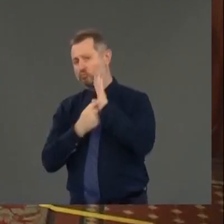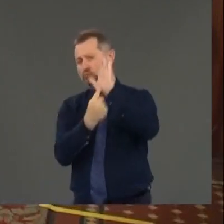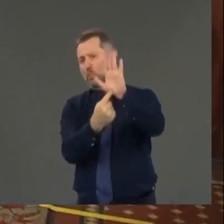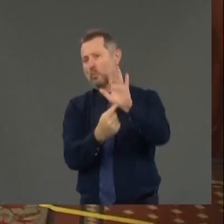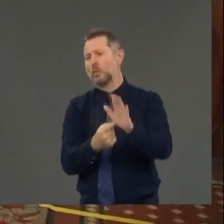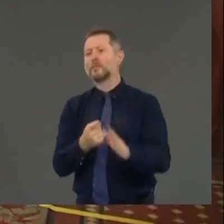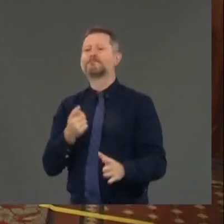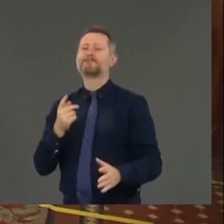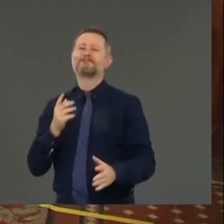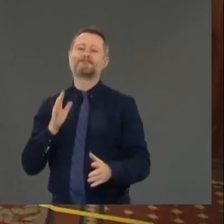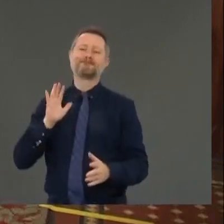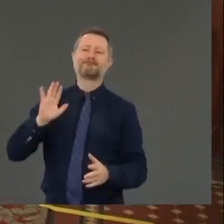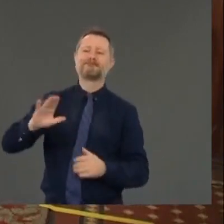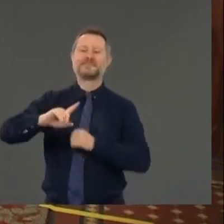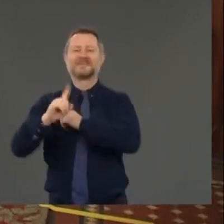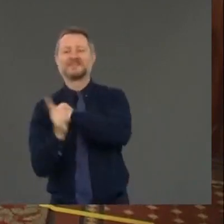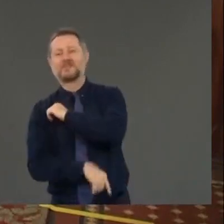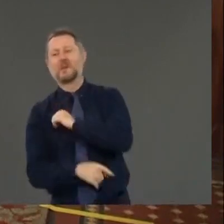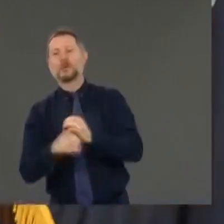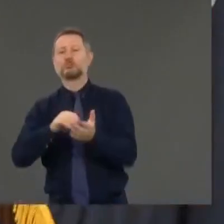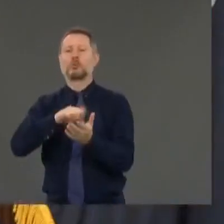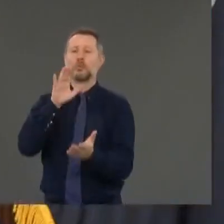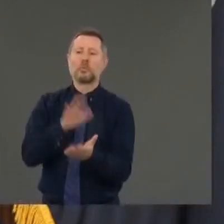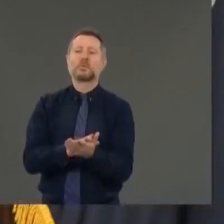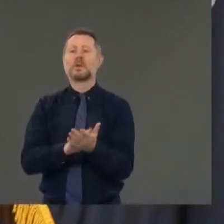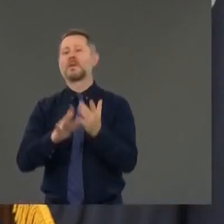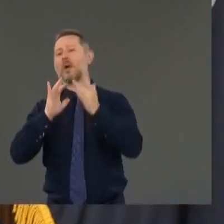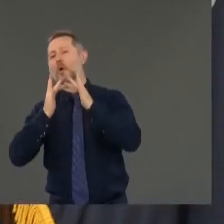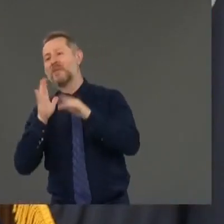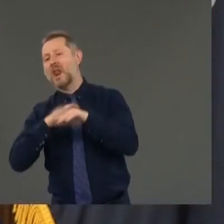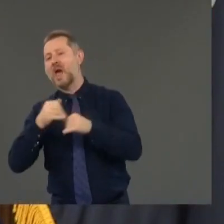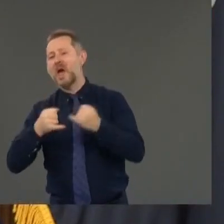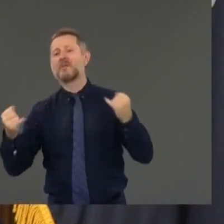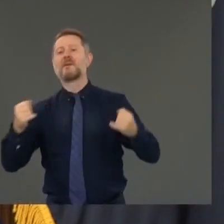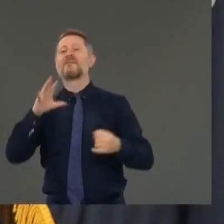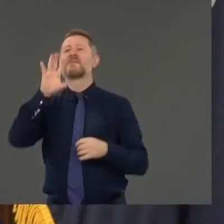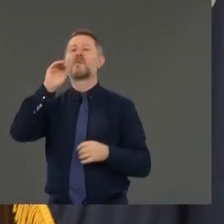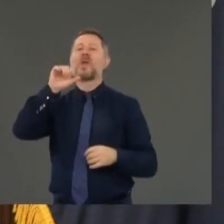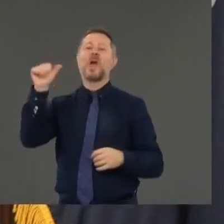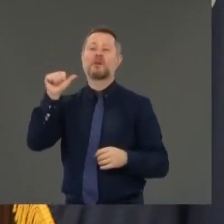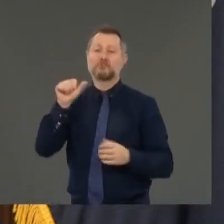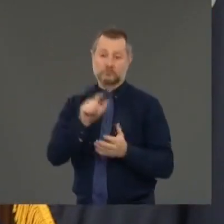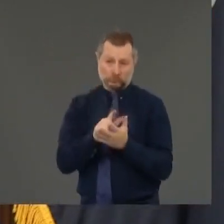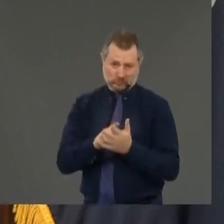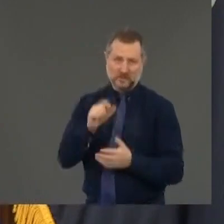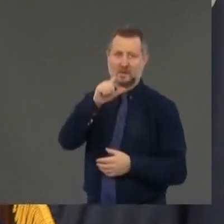ARE YOU GOING TORT REQUIRING THE STATE TROOPERS TO RELEASE